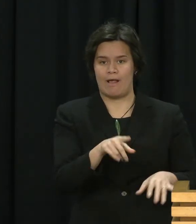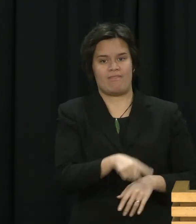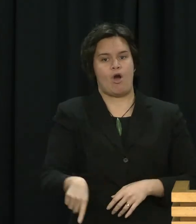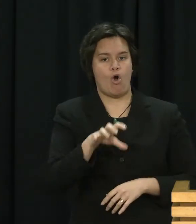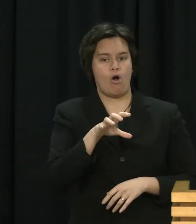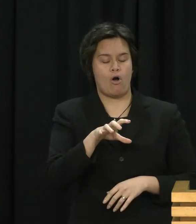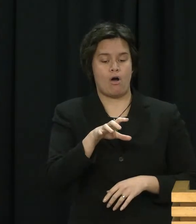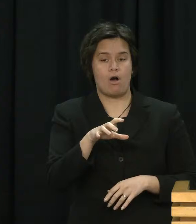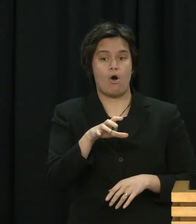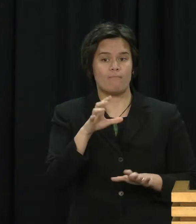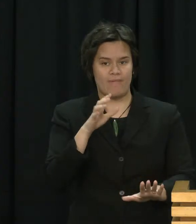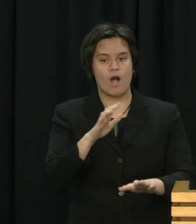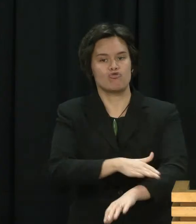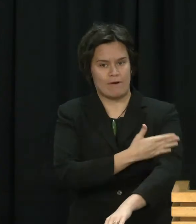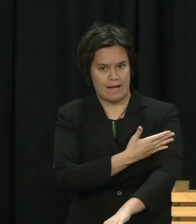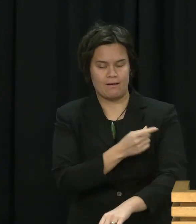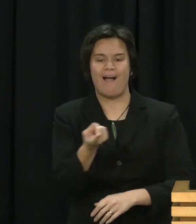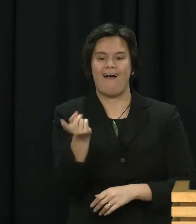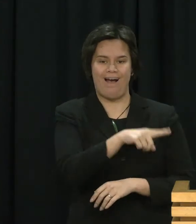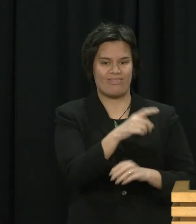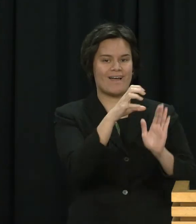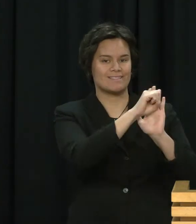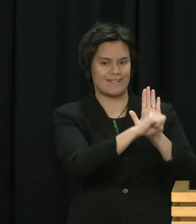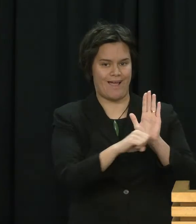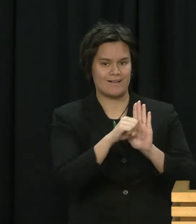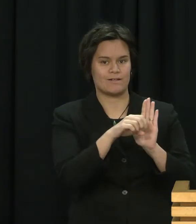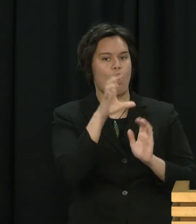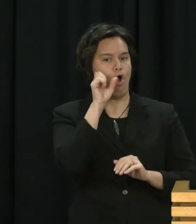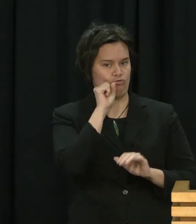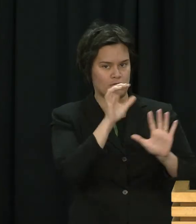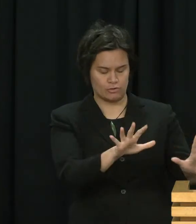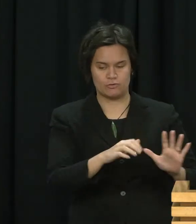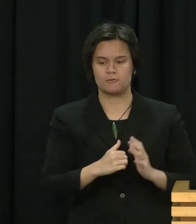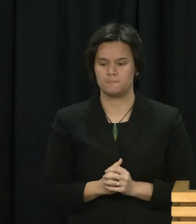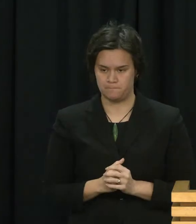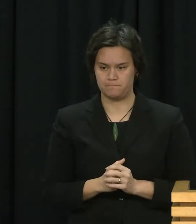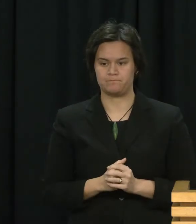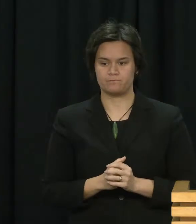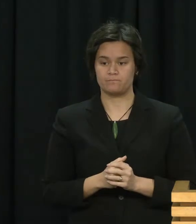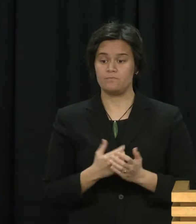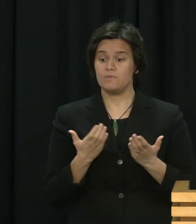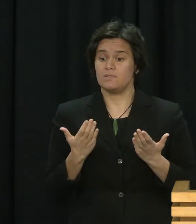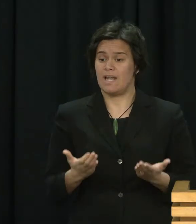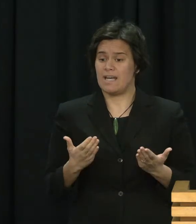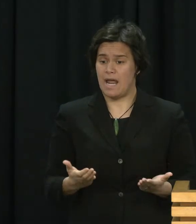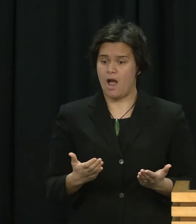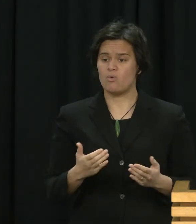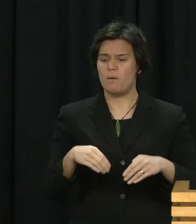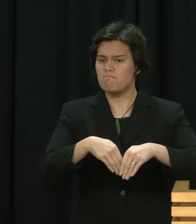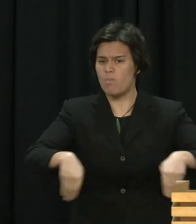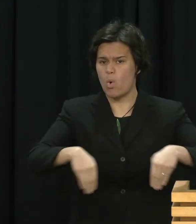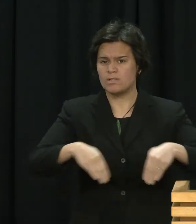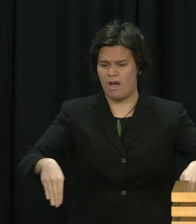We've still got thousands of people unvaccinated at the border? What efforts have been made